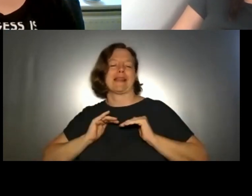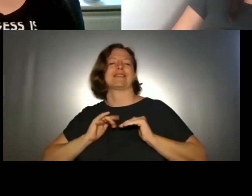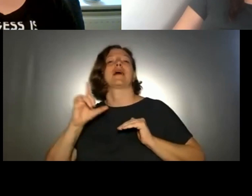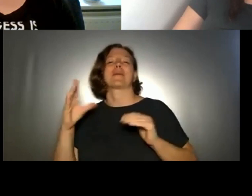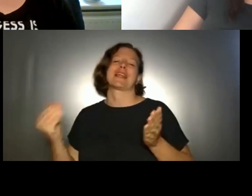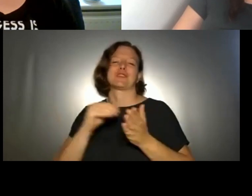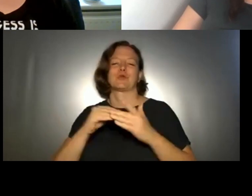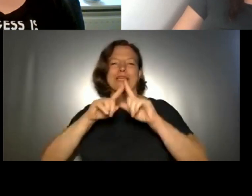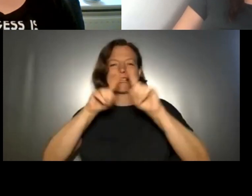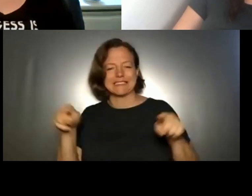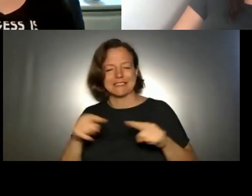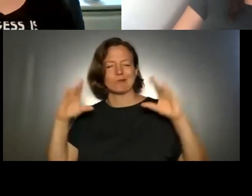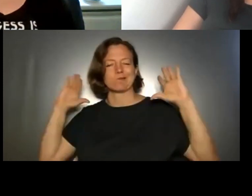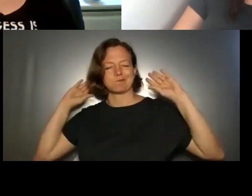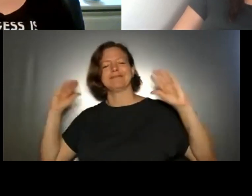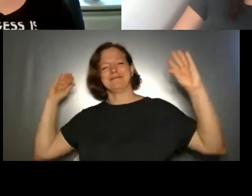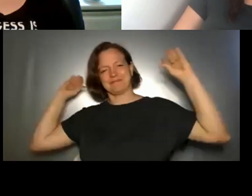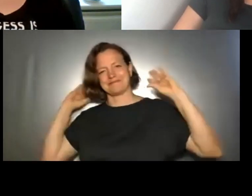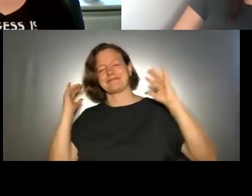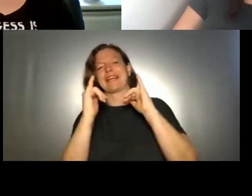I am an artist-researcher based in the UK.